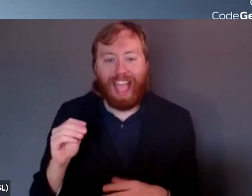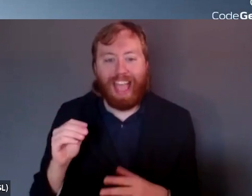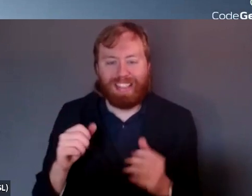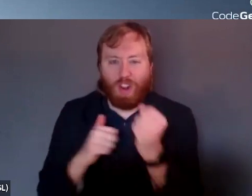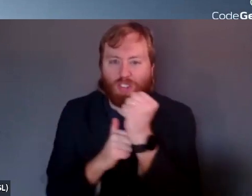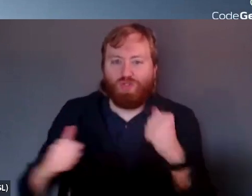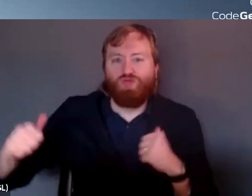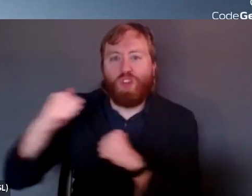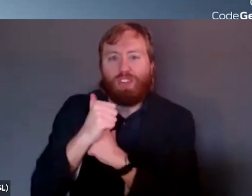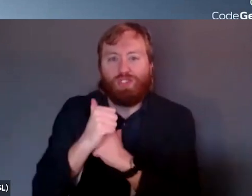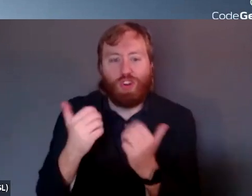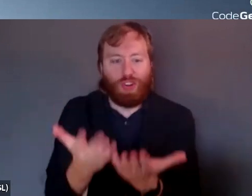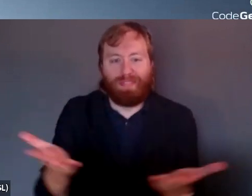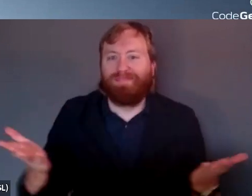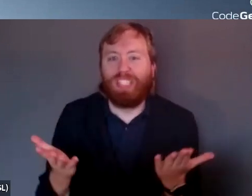Let's build websites for everyone.